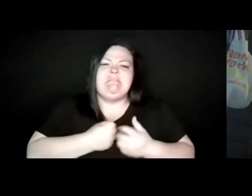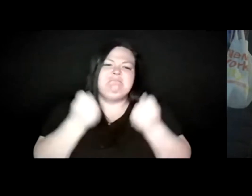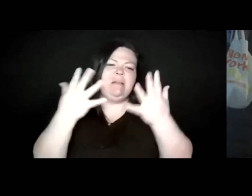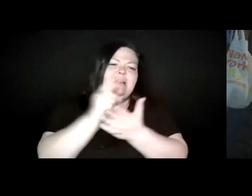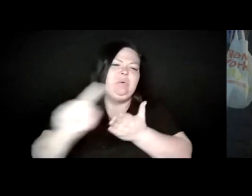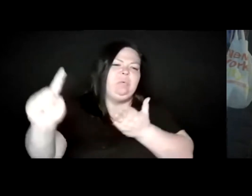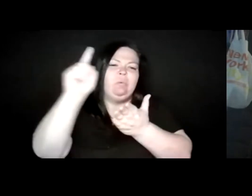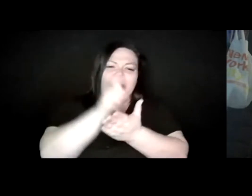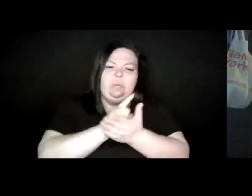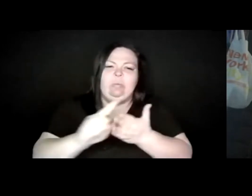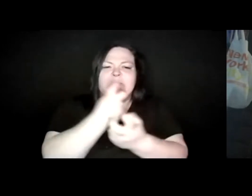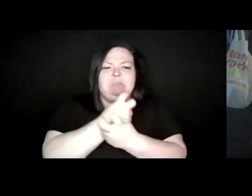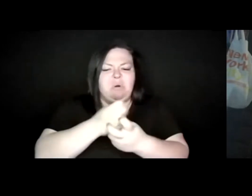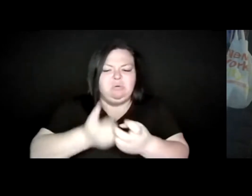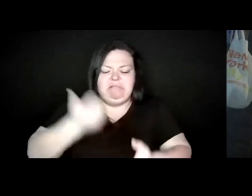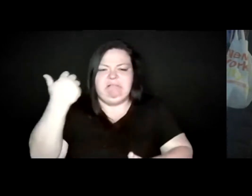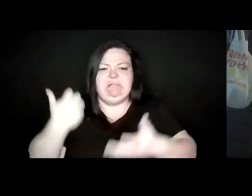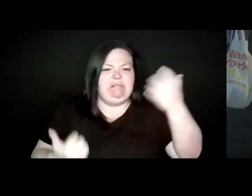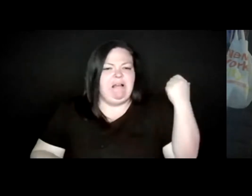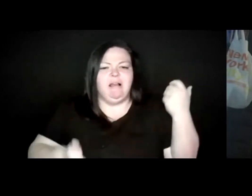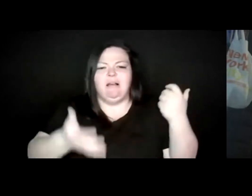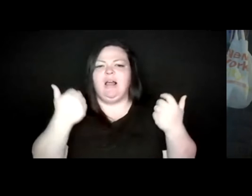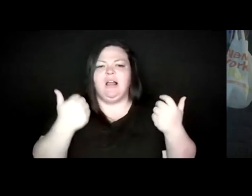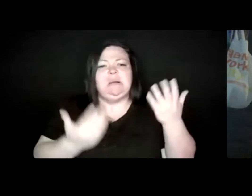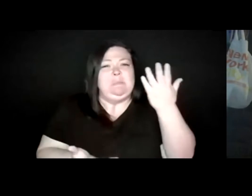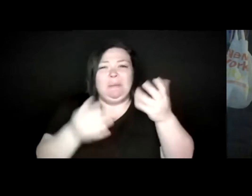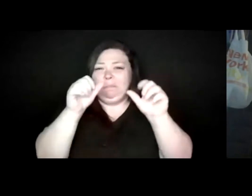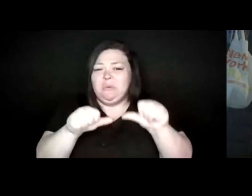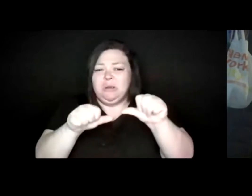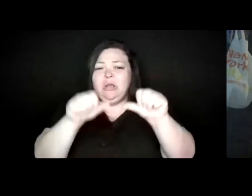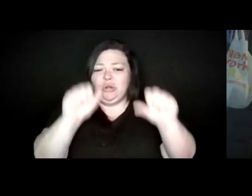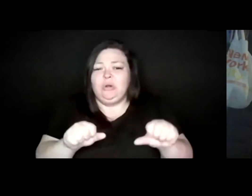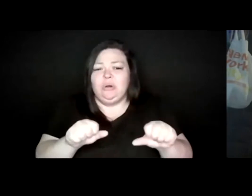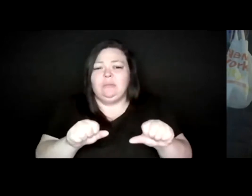xylotomous bones, she buried a potential remnant of her once-womb in her chest./